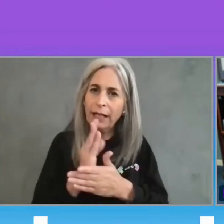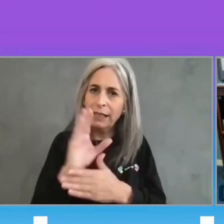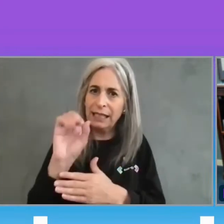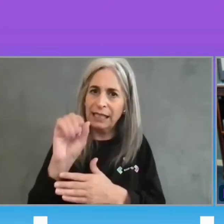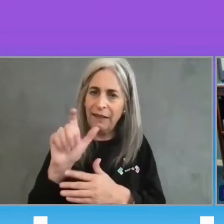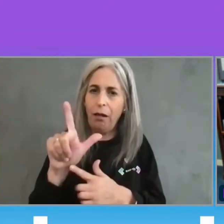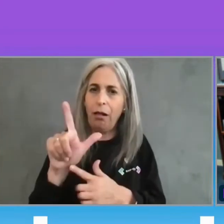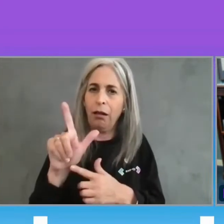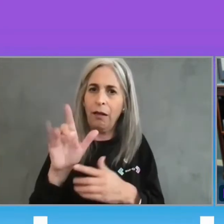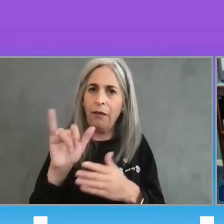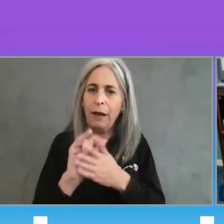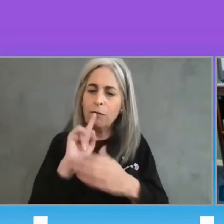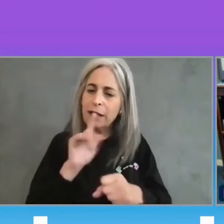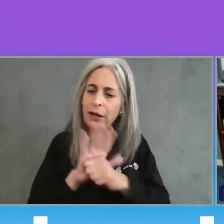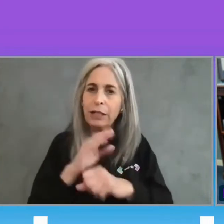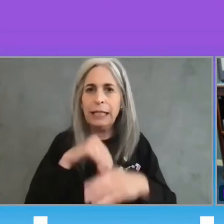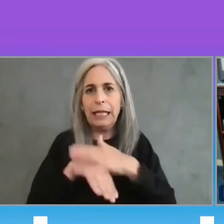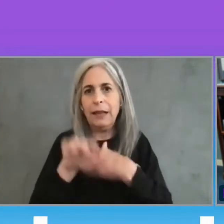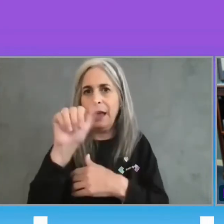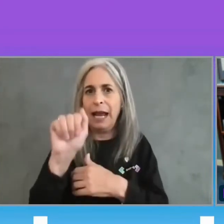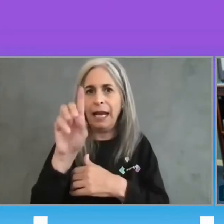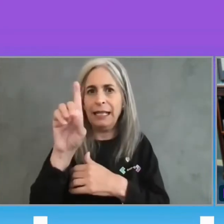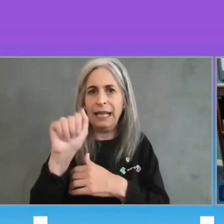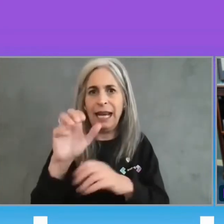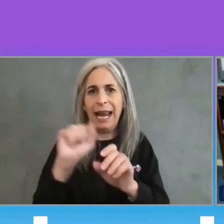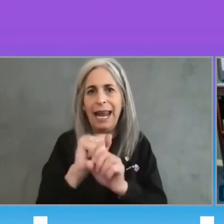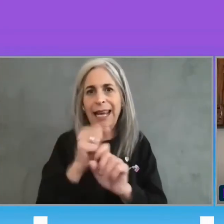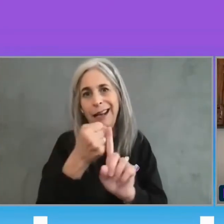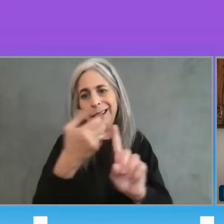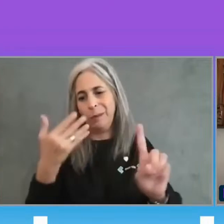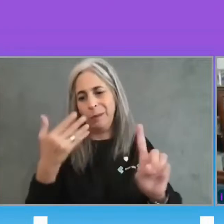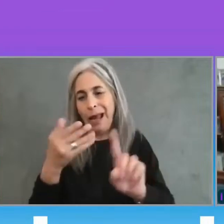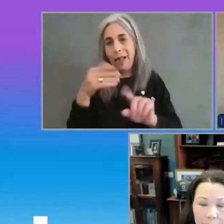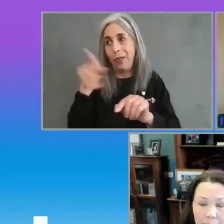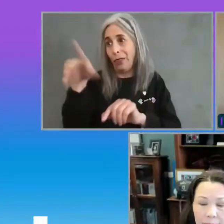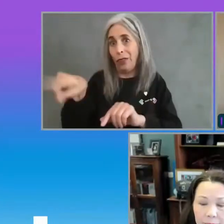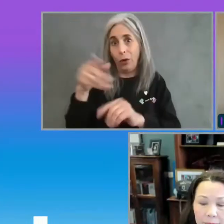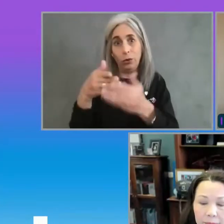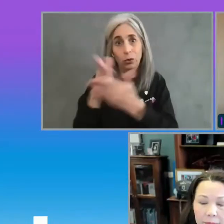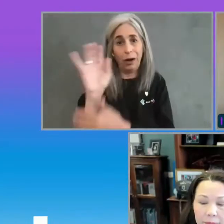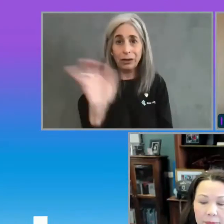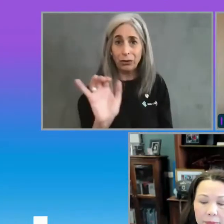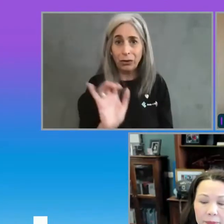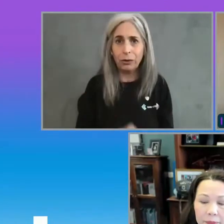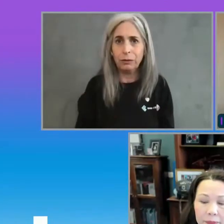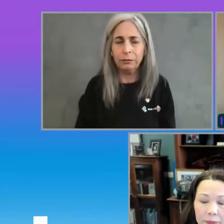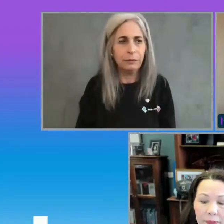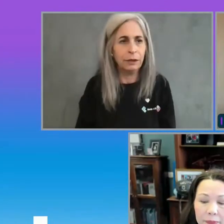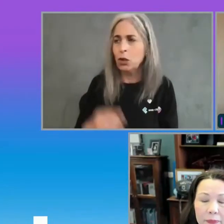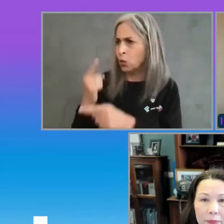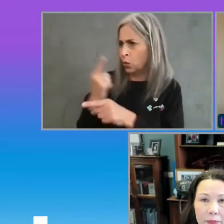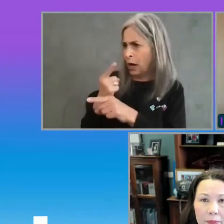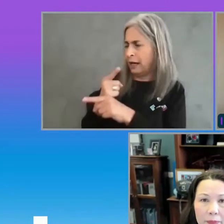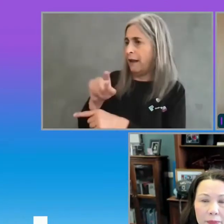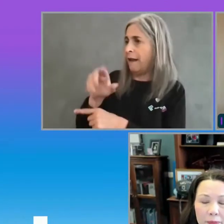were guaranteed in the Ada, but also expand those rights as well.